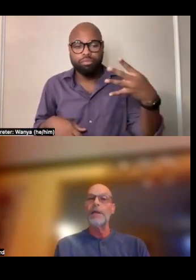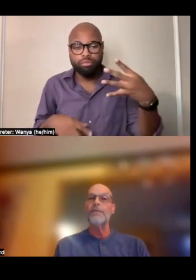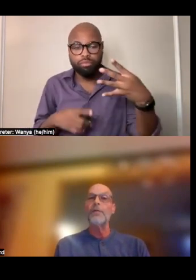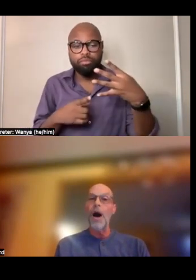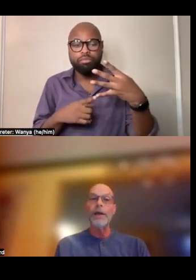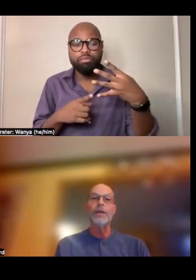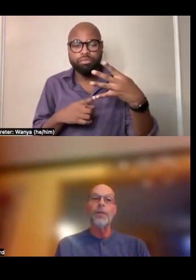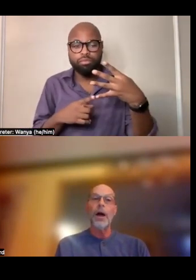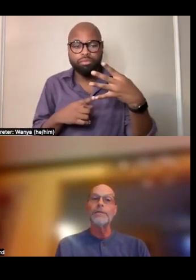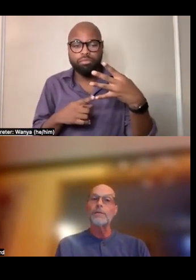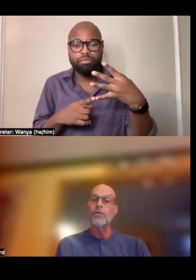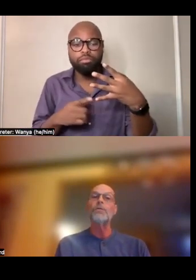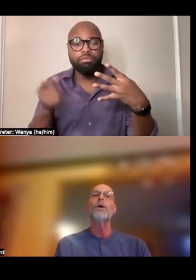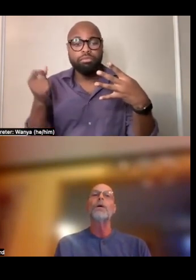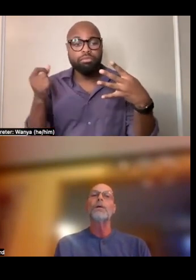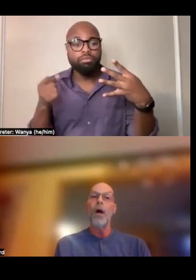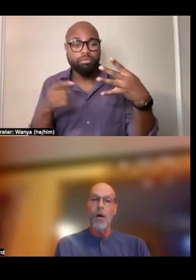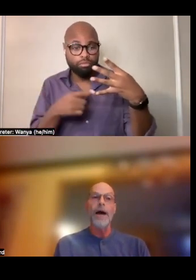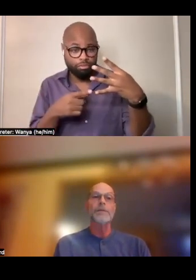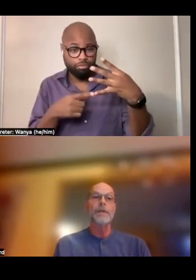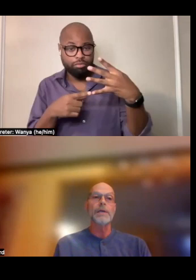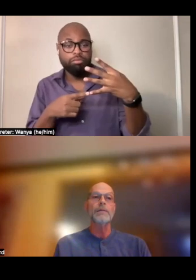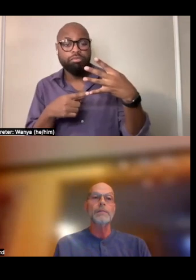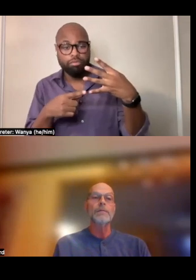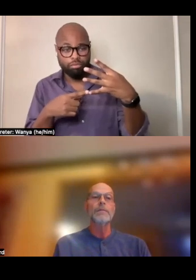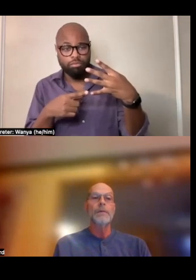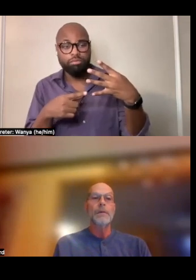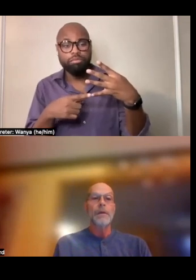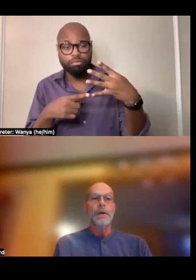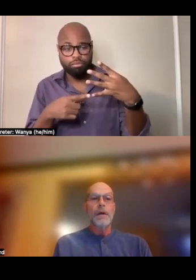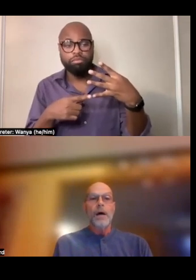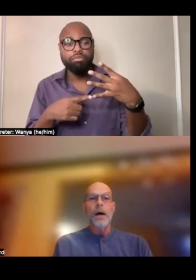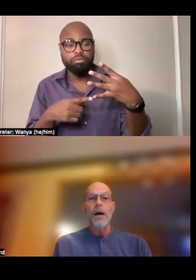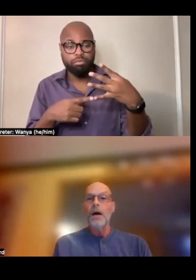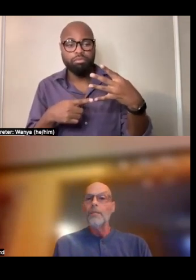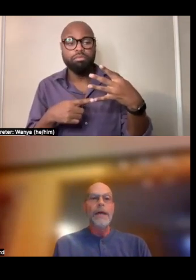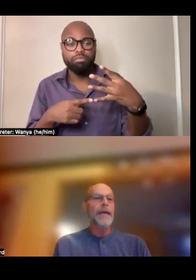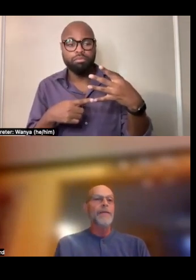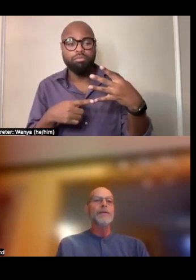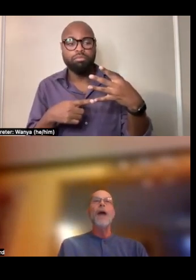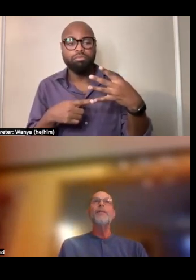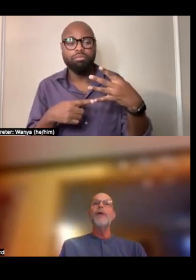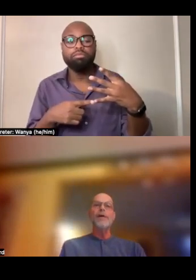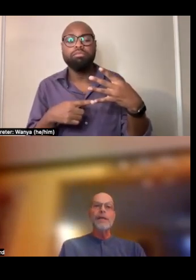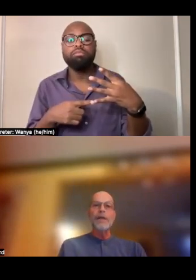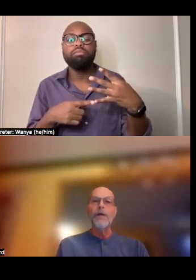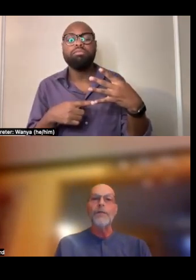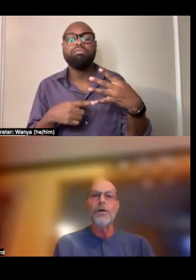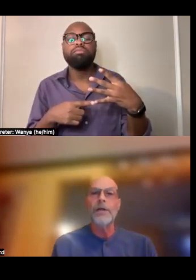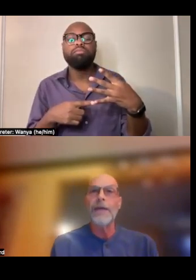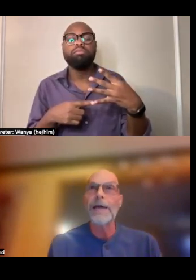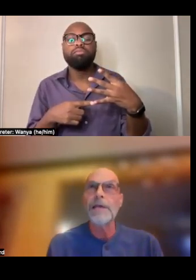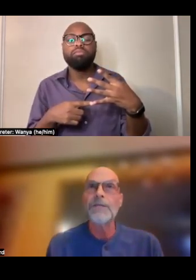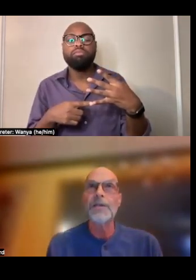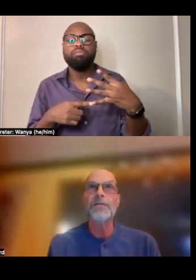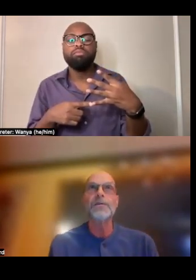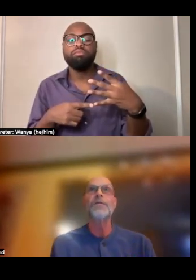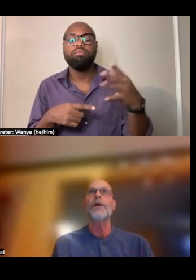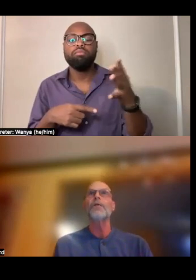but in Vermont it applies to all housing. Again, the type of housing covered and the access features vary